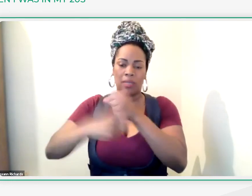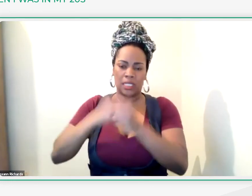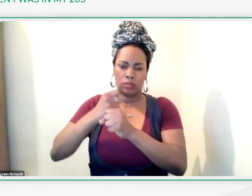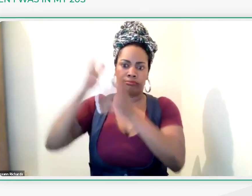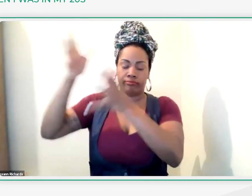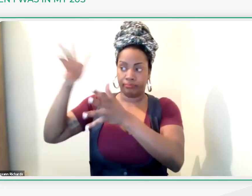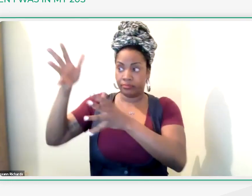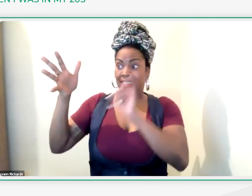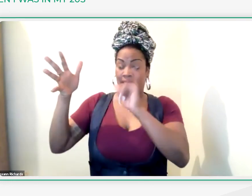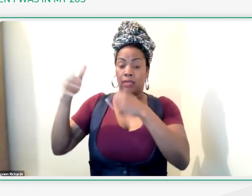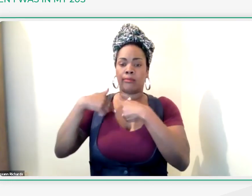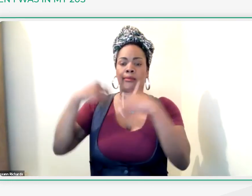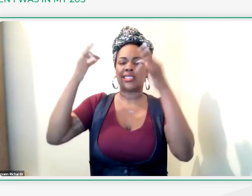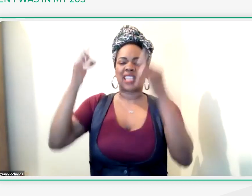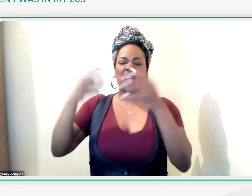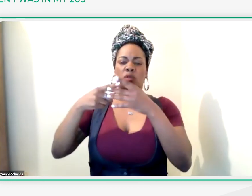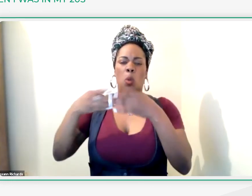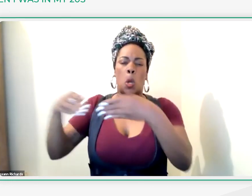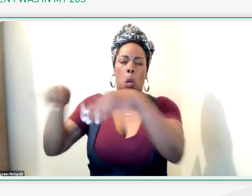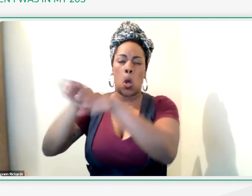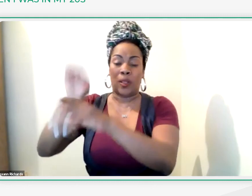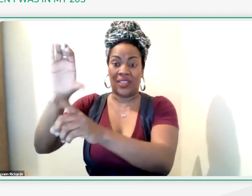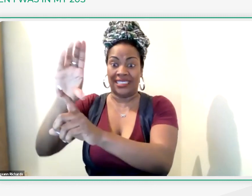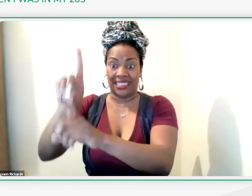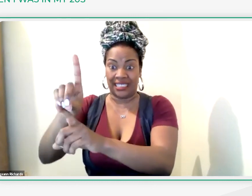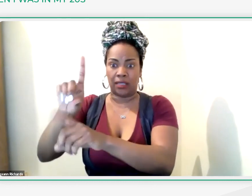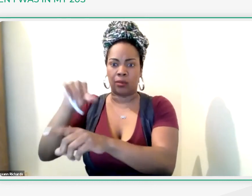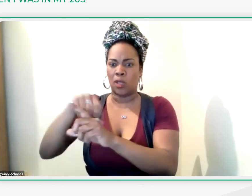You're not supposed to touch it for quite a few years. That's like the pool.